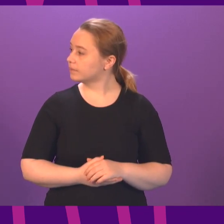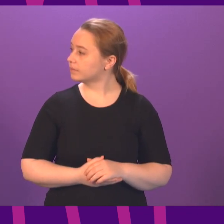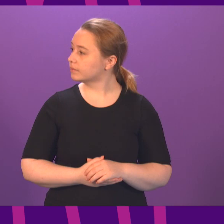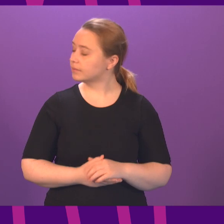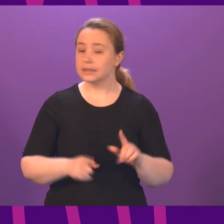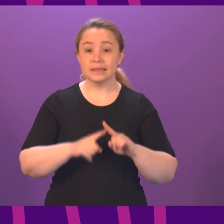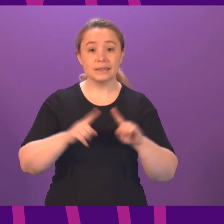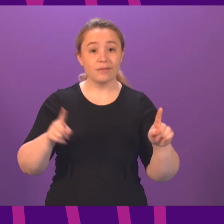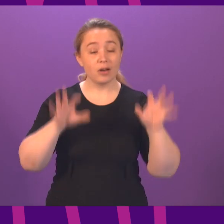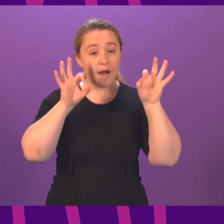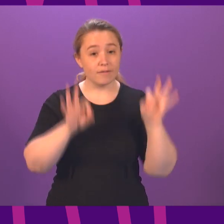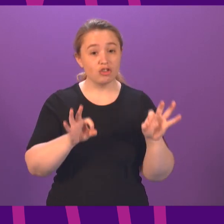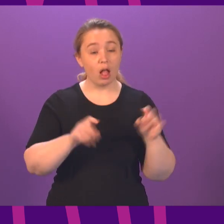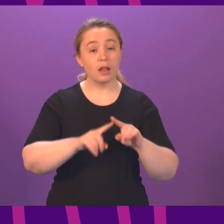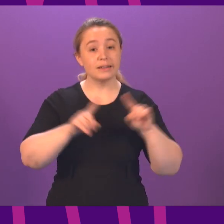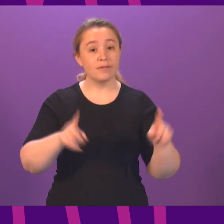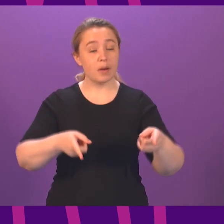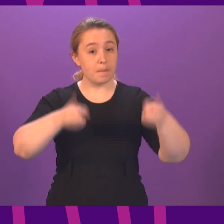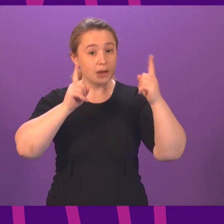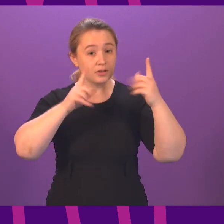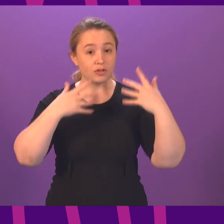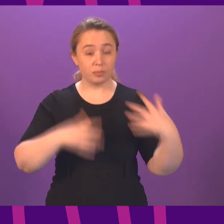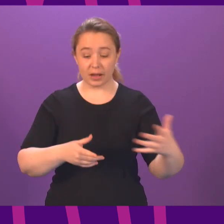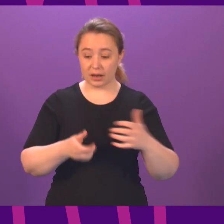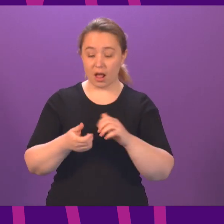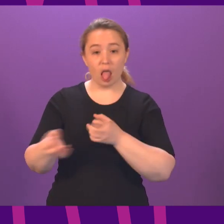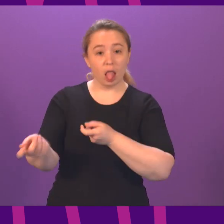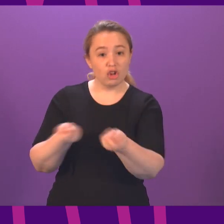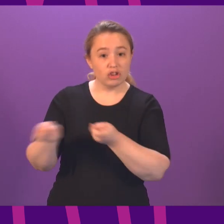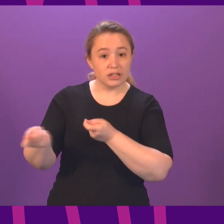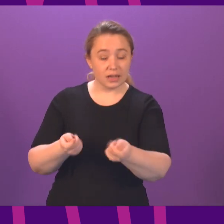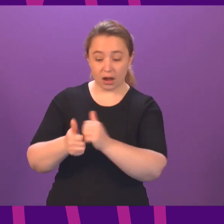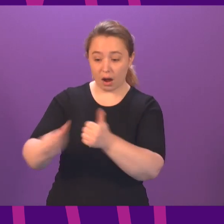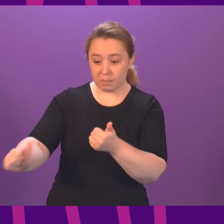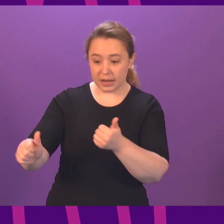and officials have been working with logistics companies and key export sectors to do everything